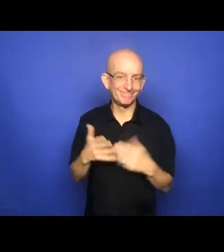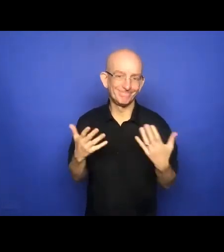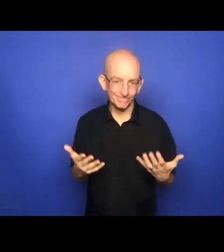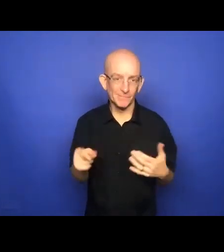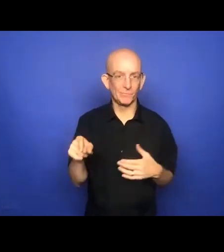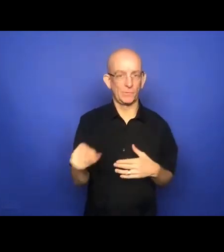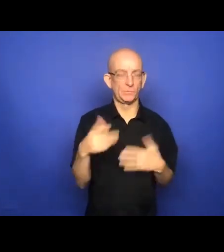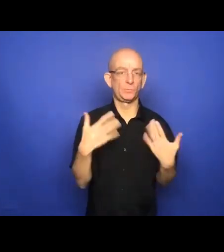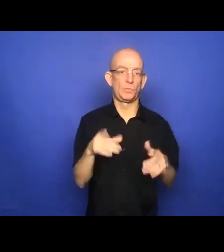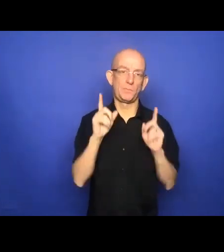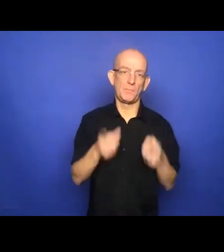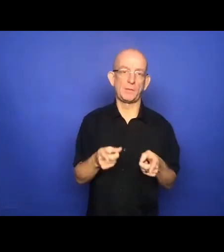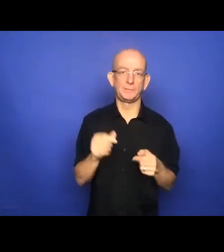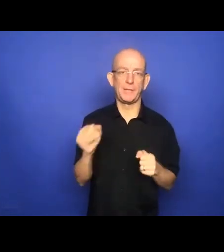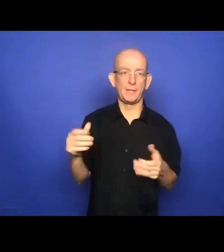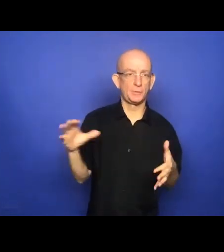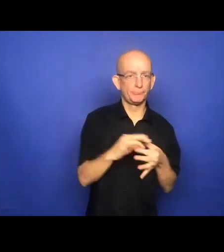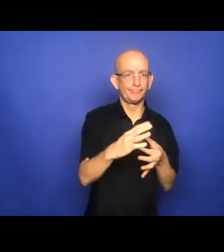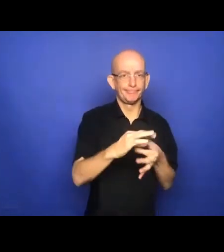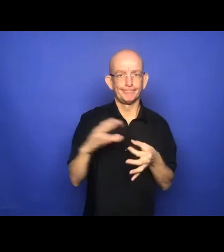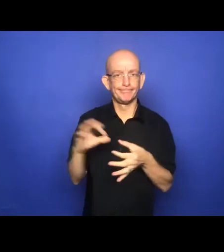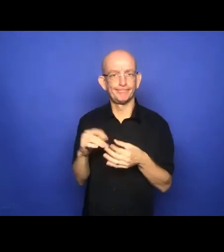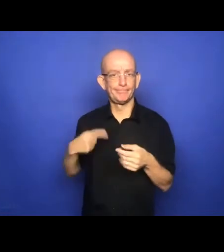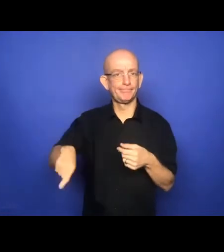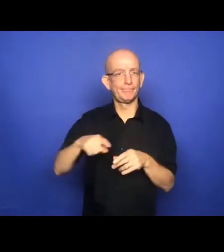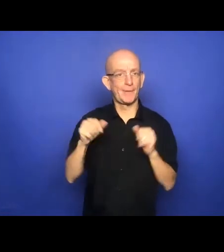example, barriers remain with some early-warning systems and evacuation